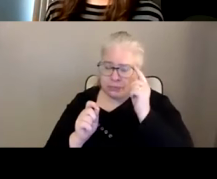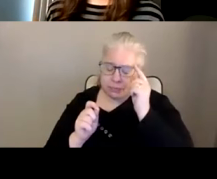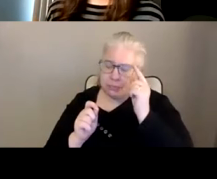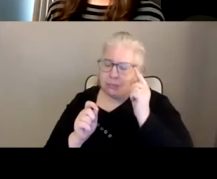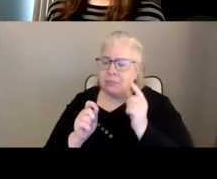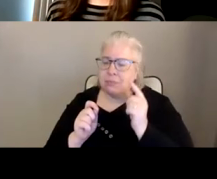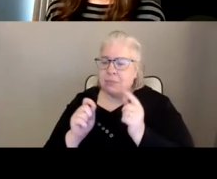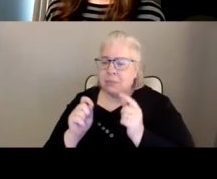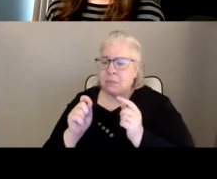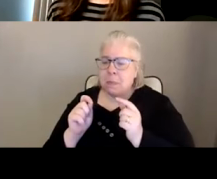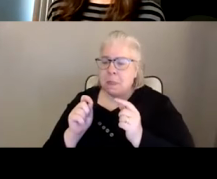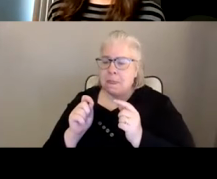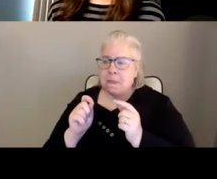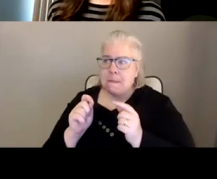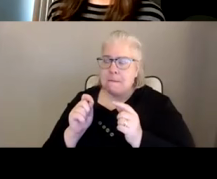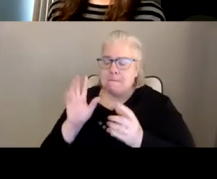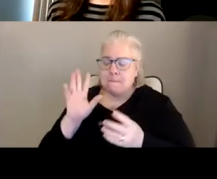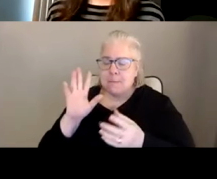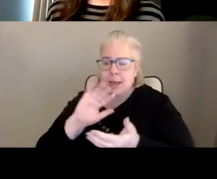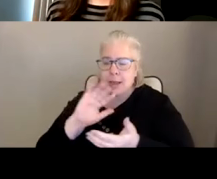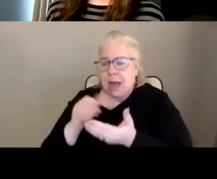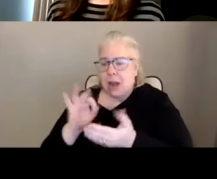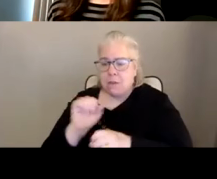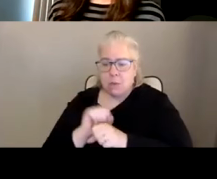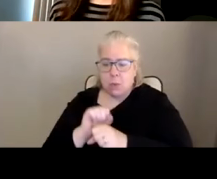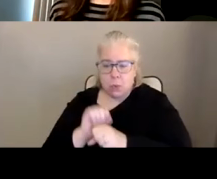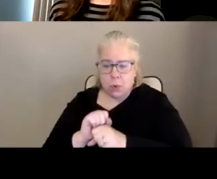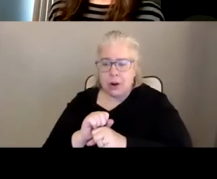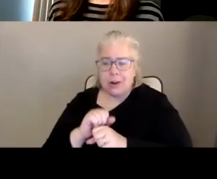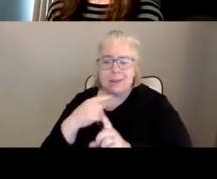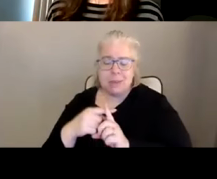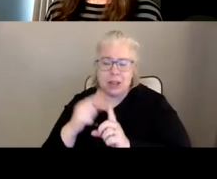as well as an approximate word count and volume